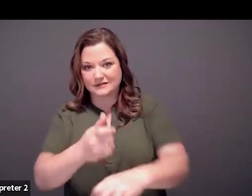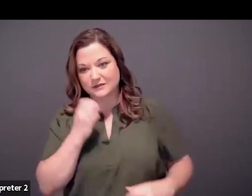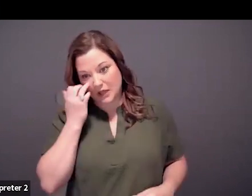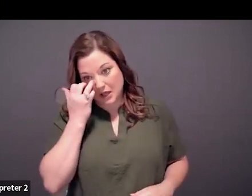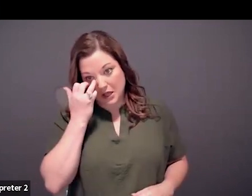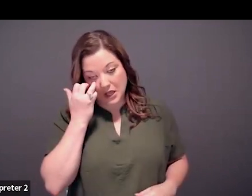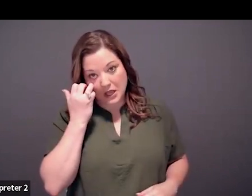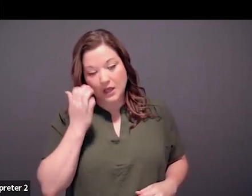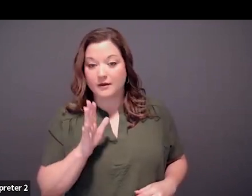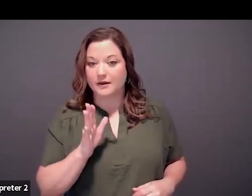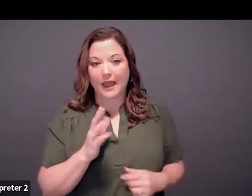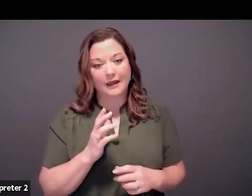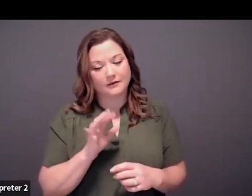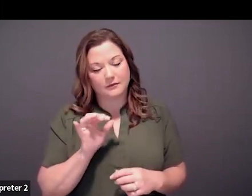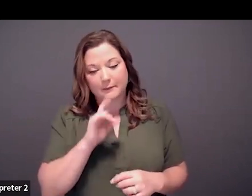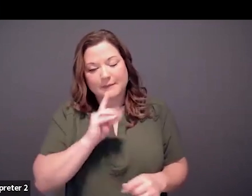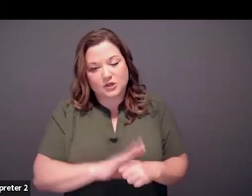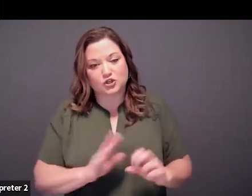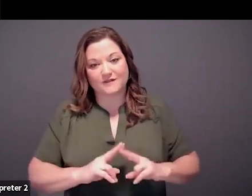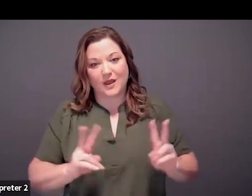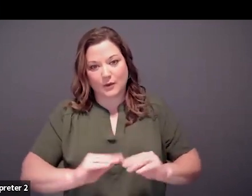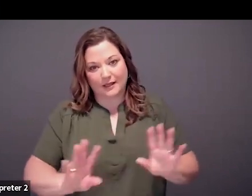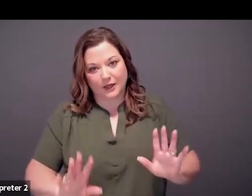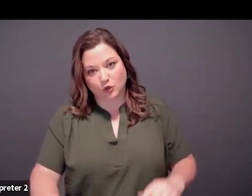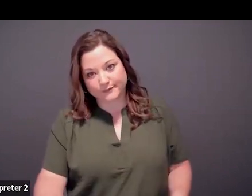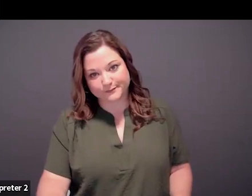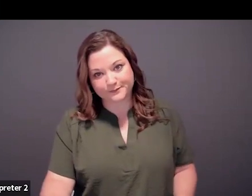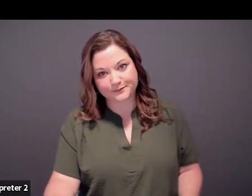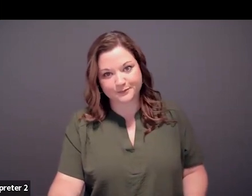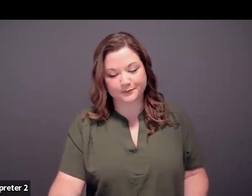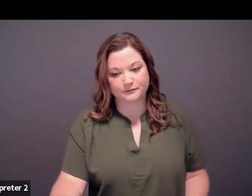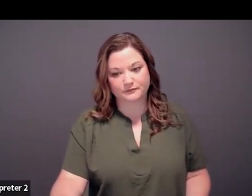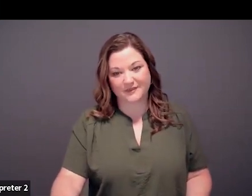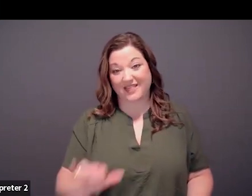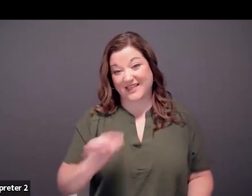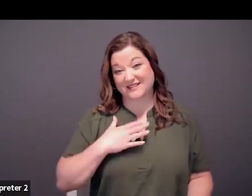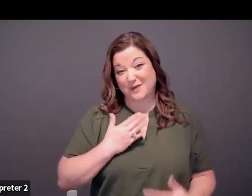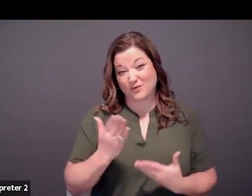and it just makes it super clear. That's my recommendation.